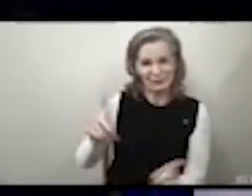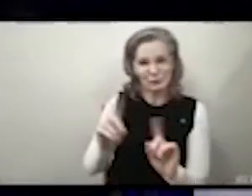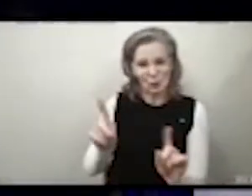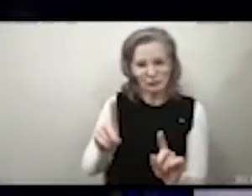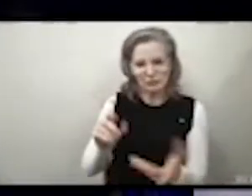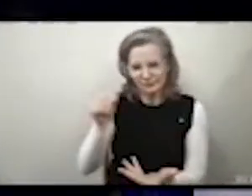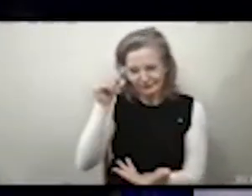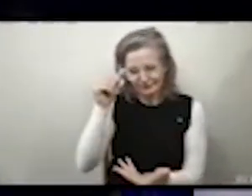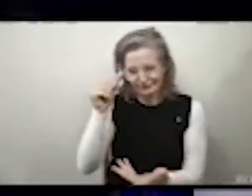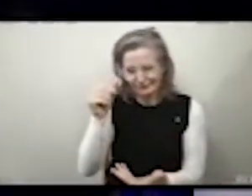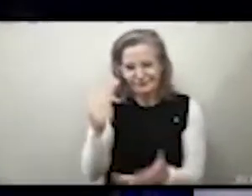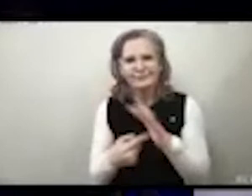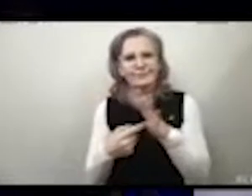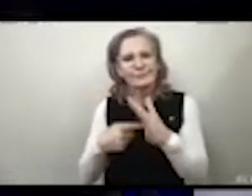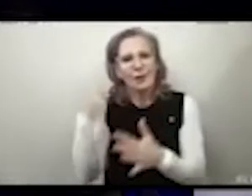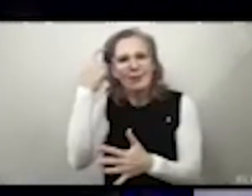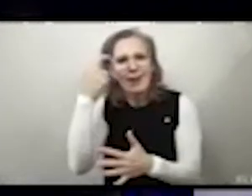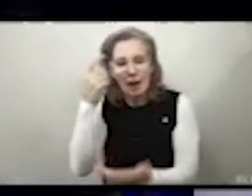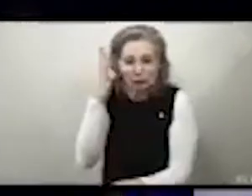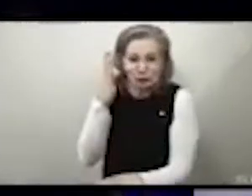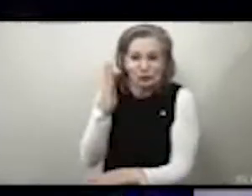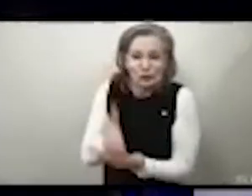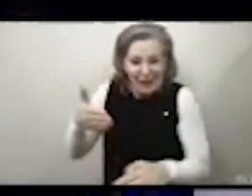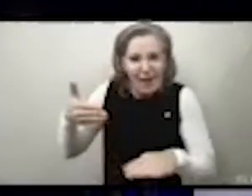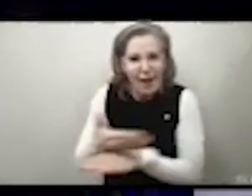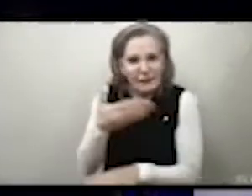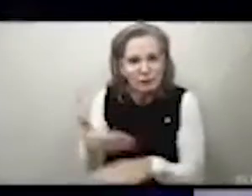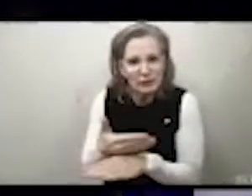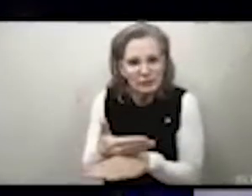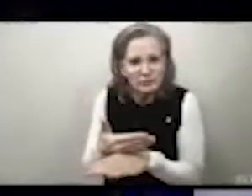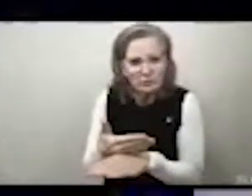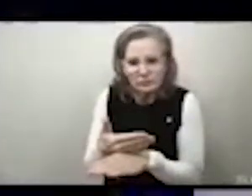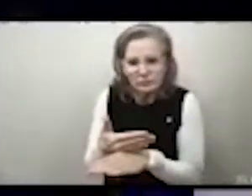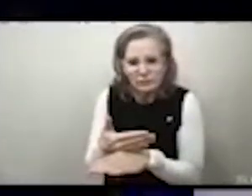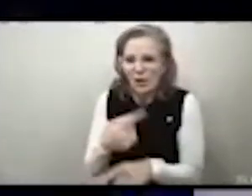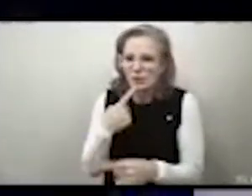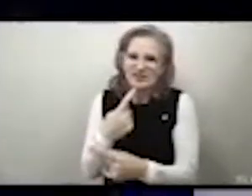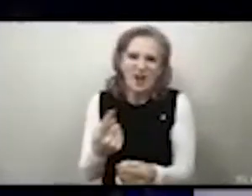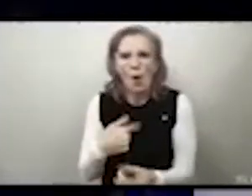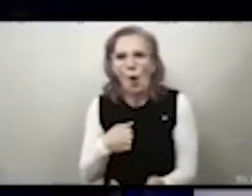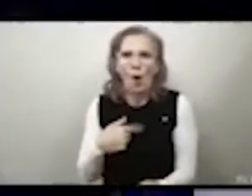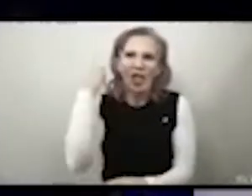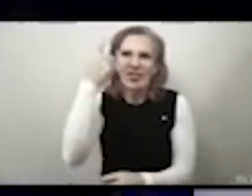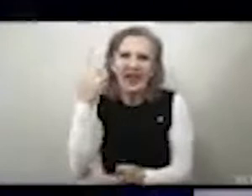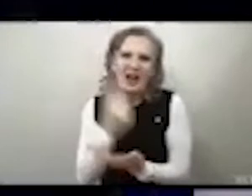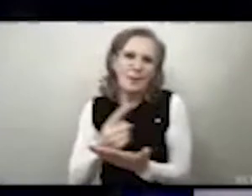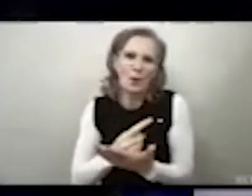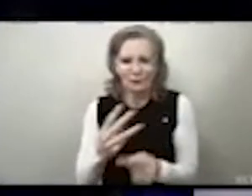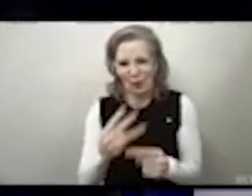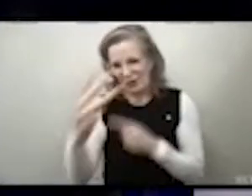I mean, not, not just, you know, um, let's have another think tank for another three years, but things that can be done. If you want to try to answer that